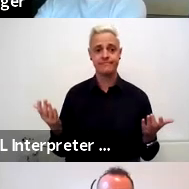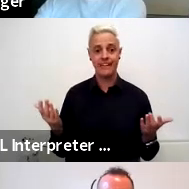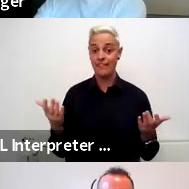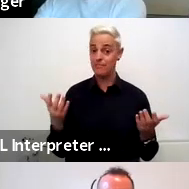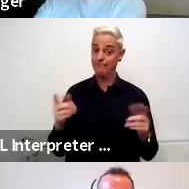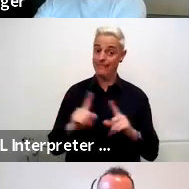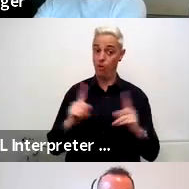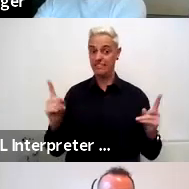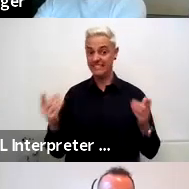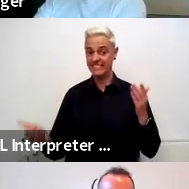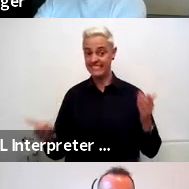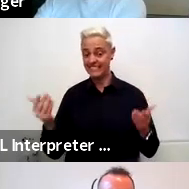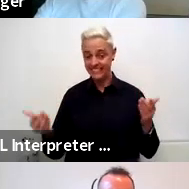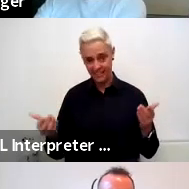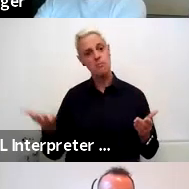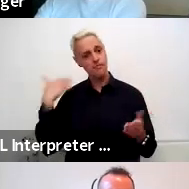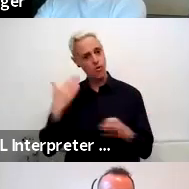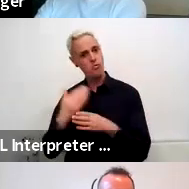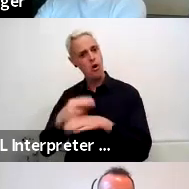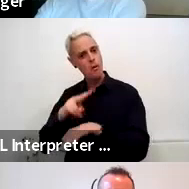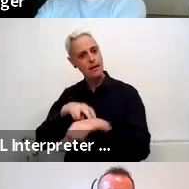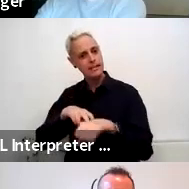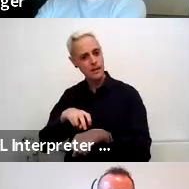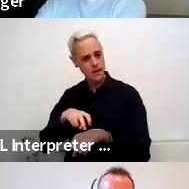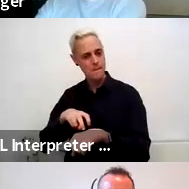On the other side of it been working as a policeman.